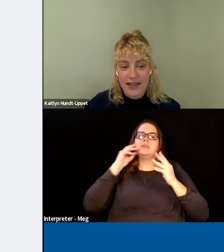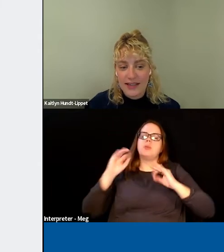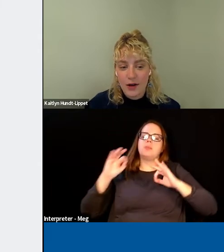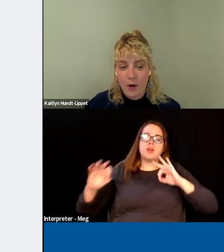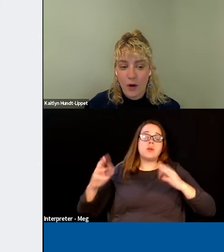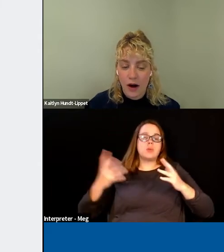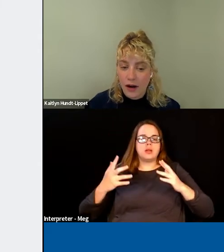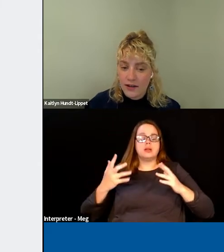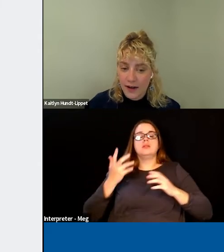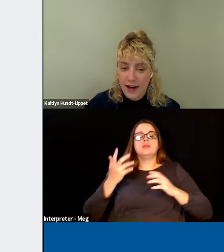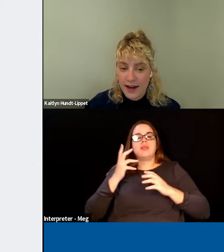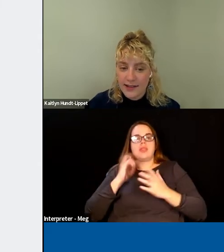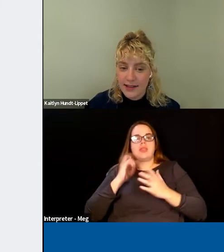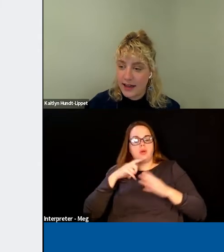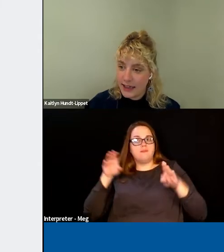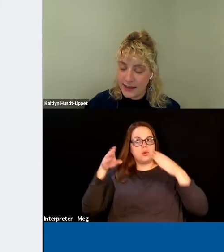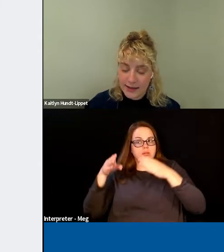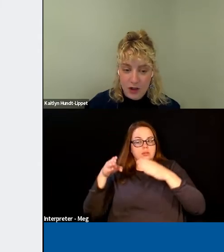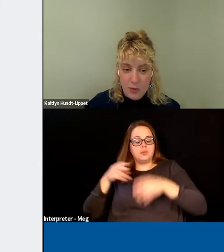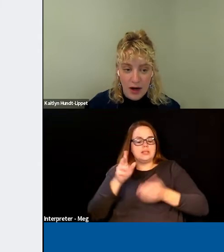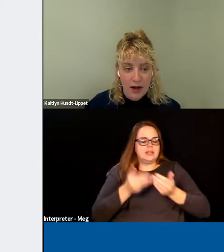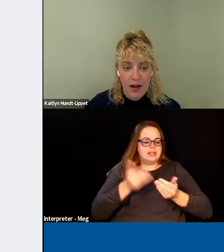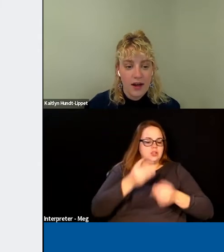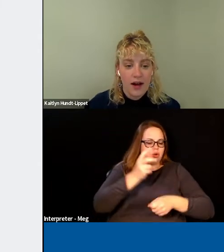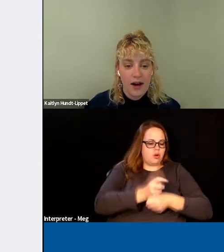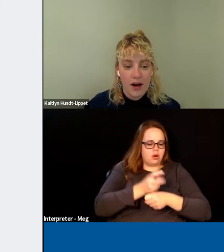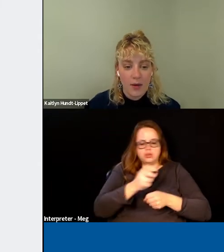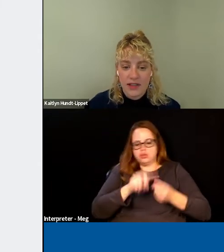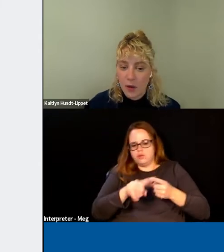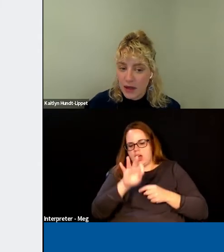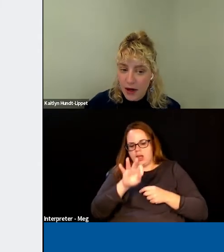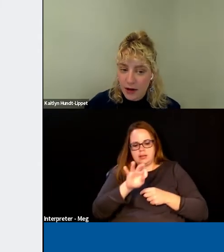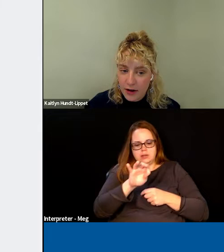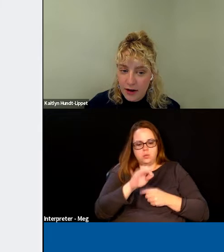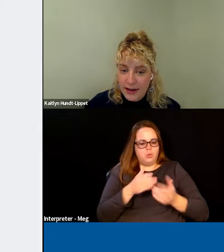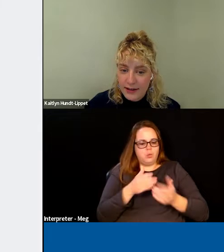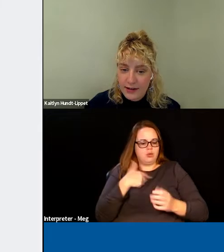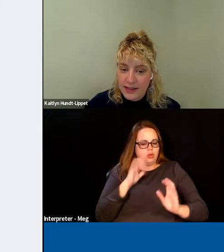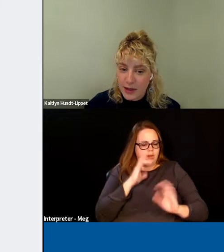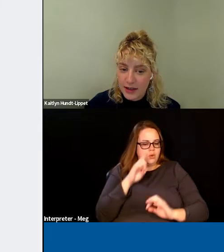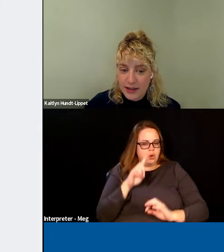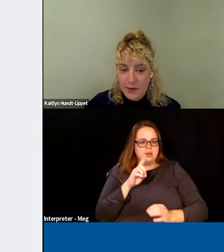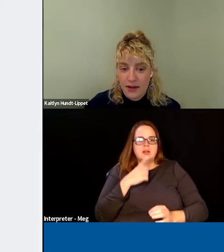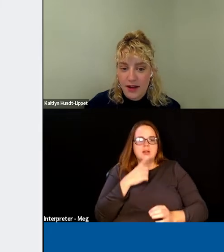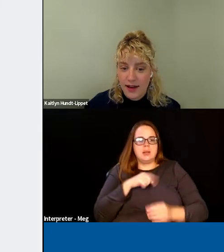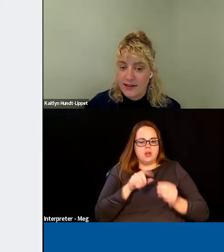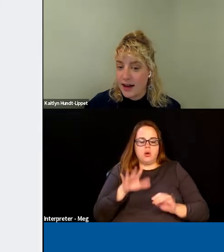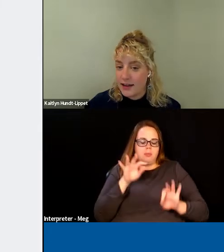Was it easy or hard to find X, i.e. a search bar? Tell me about your ideal experience with X,